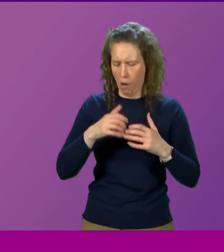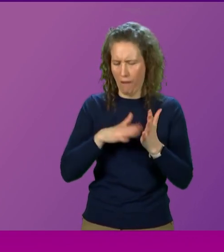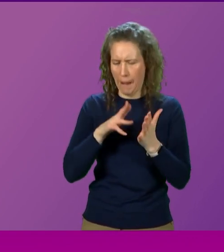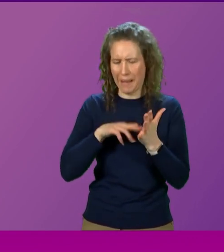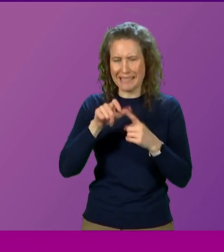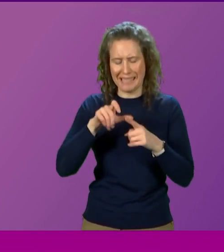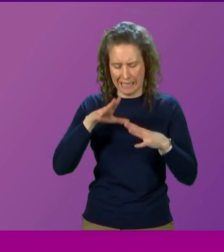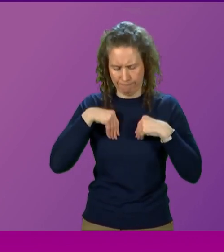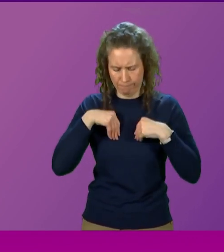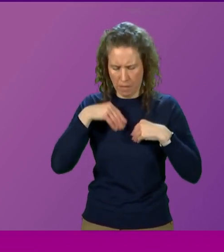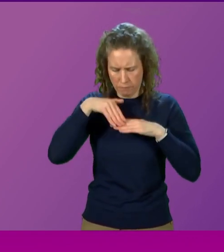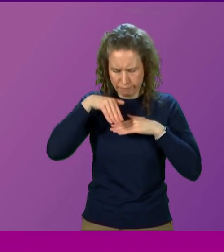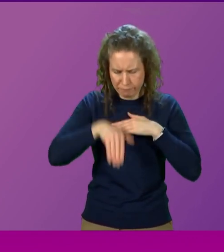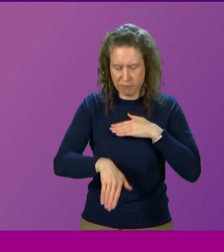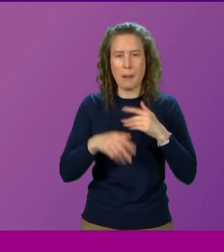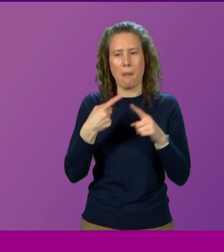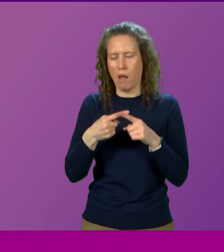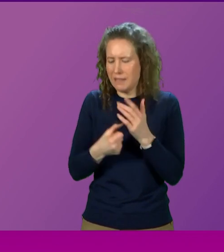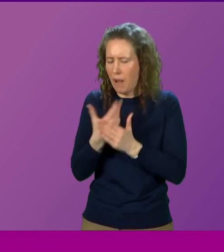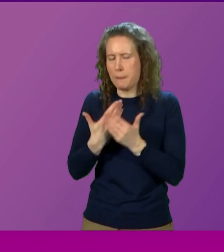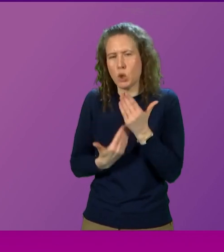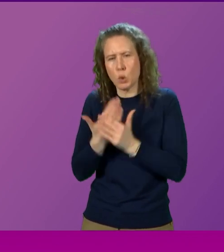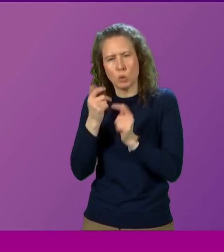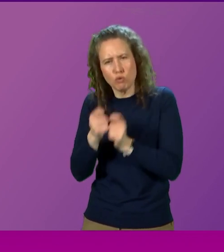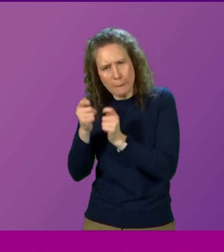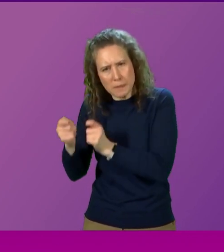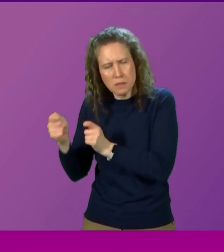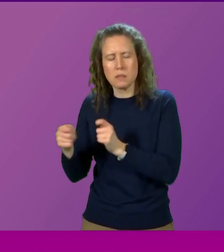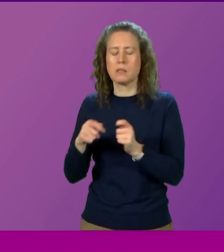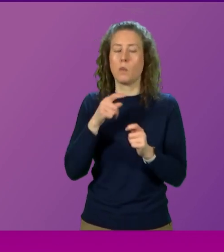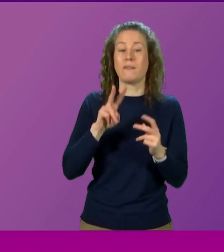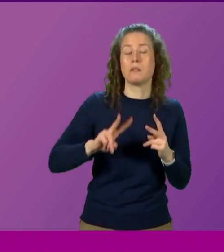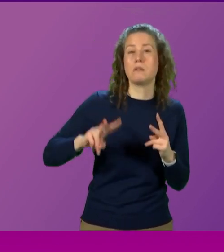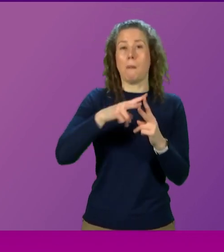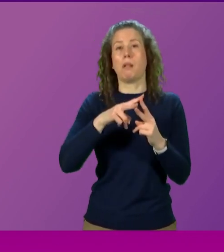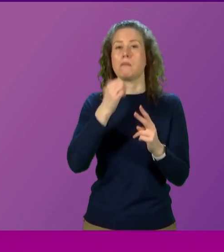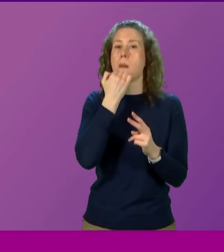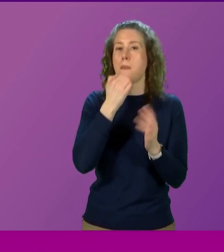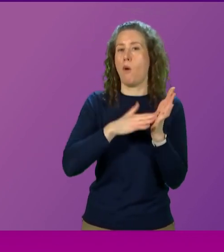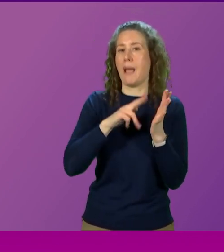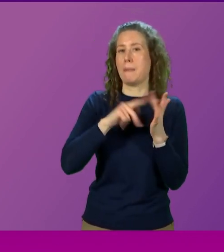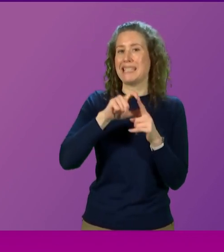and the development of a pipeline for new treatments. We have also doubled the number of MND specialist nurses across the country and ensured that